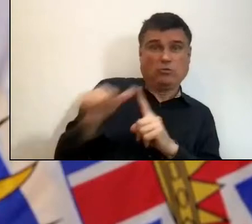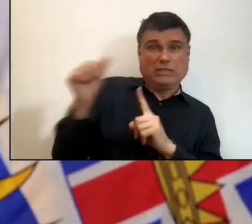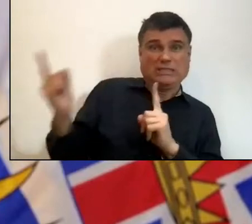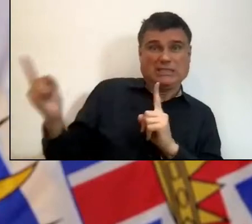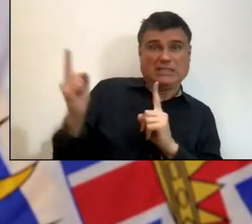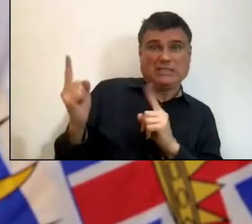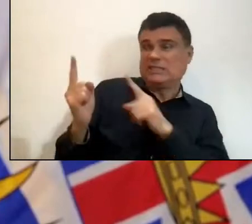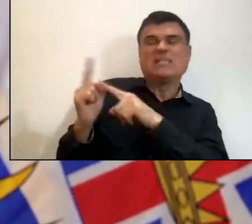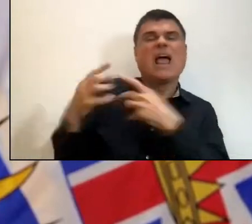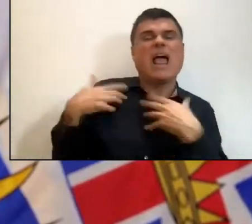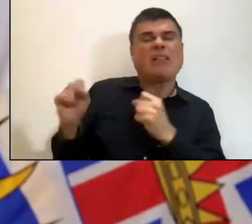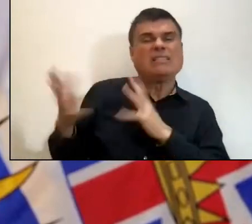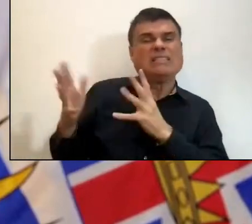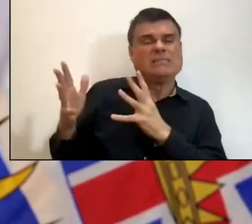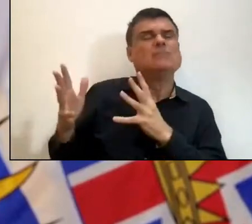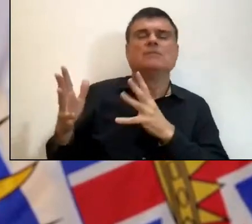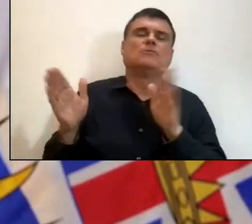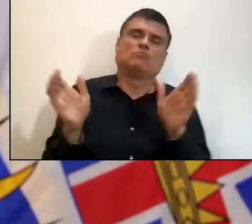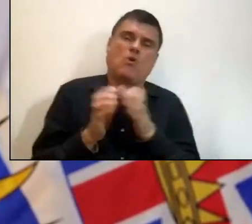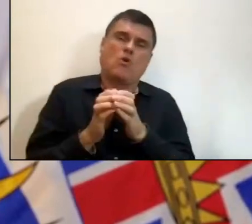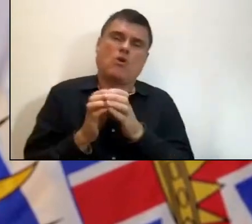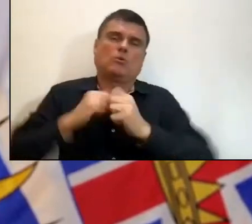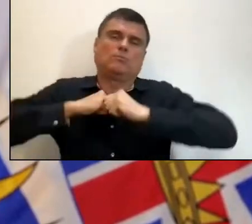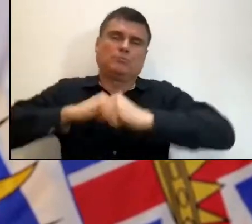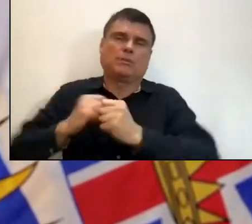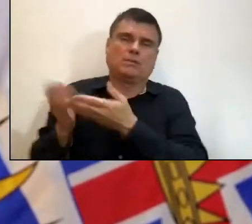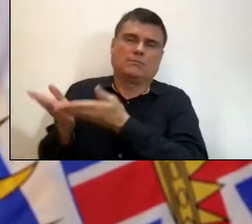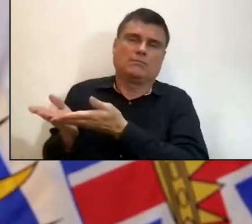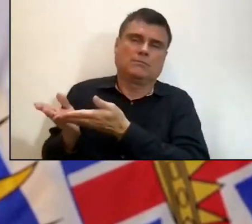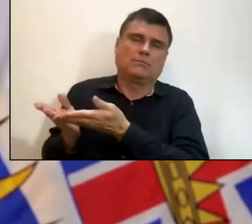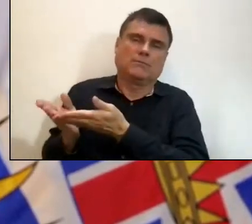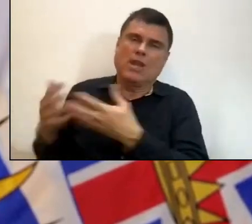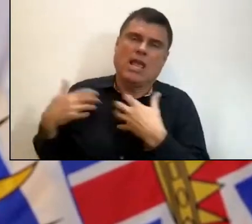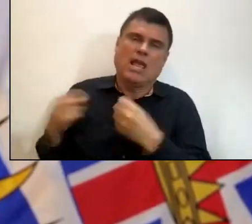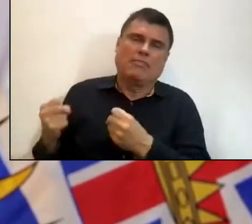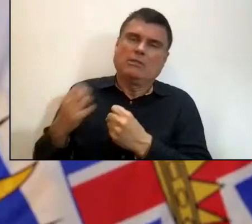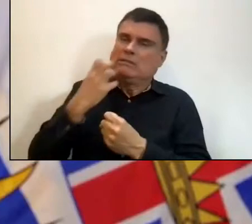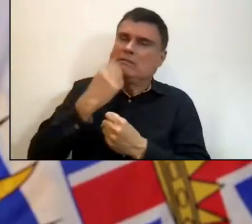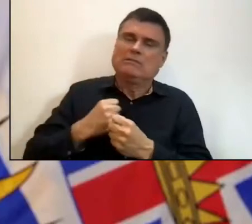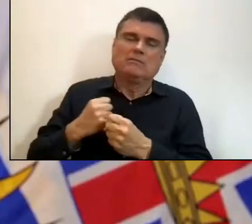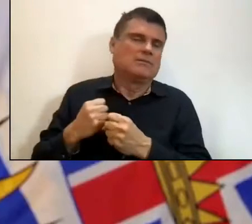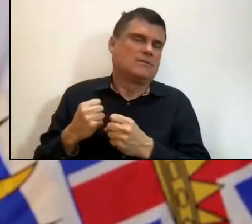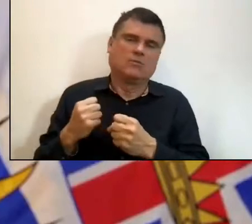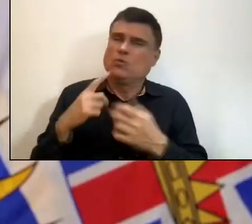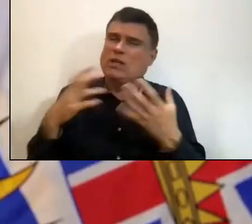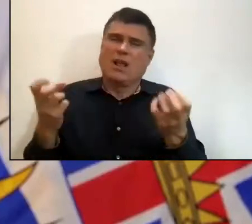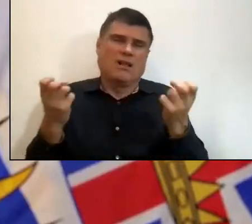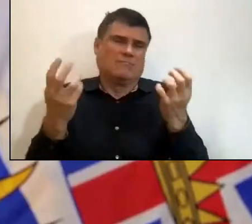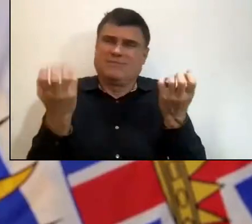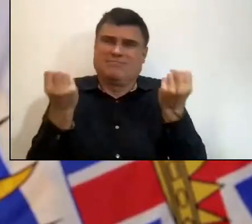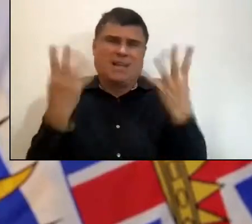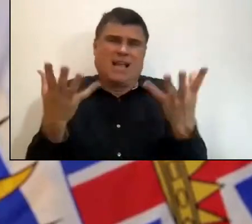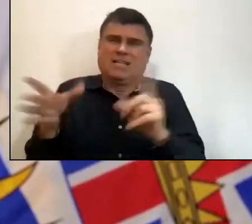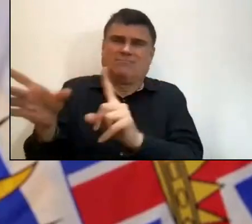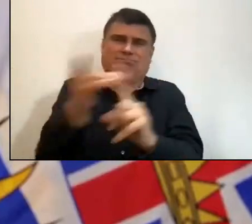not yet vaccinated we are seeing a lot of transmission in younger people because of that and because it's spreading more